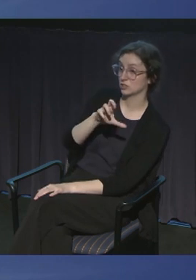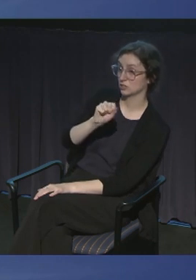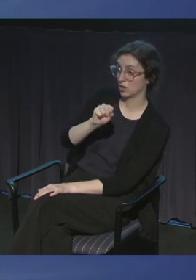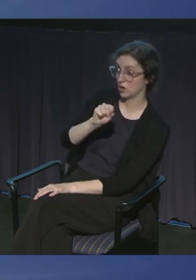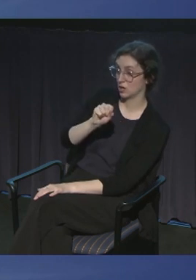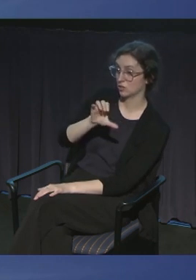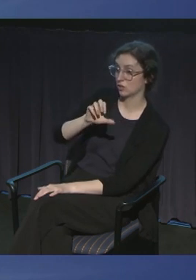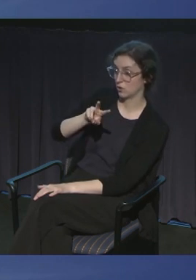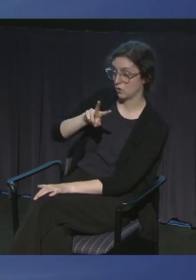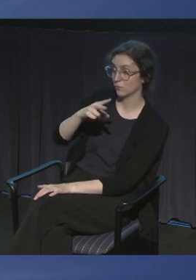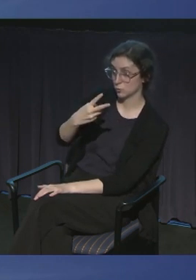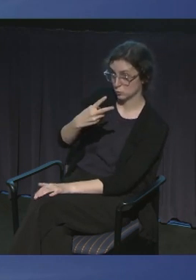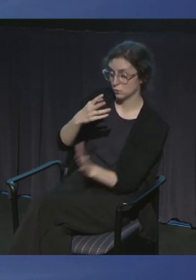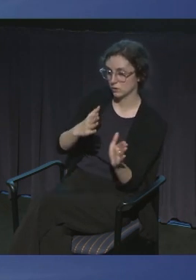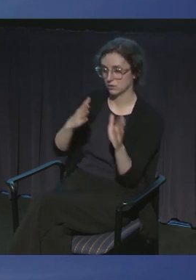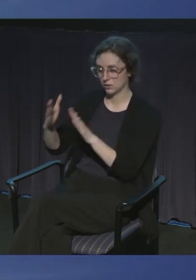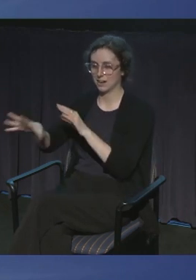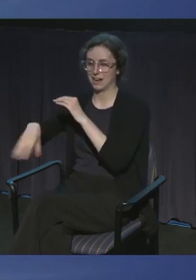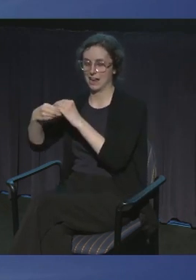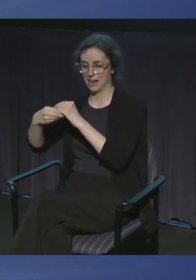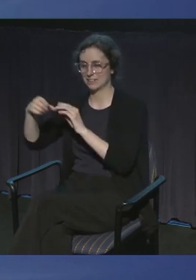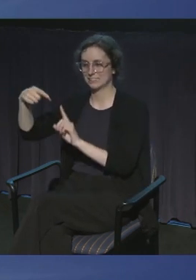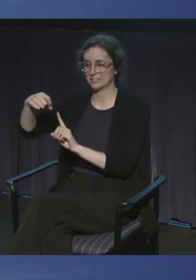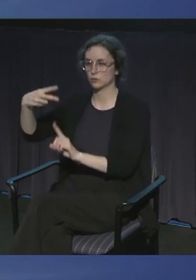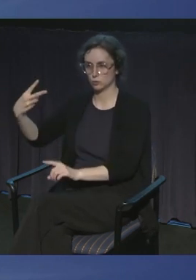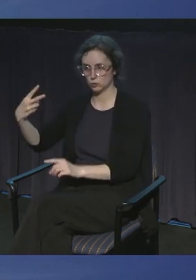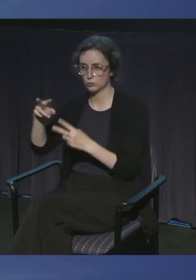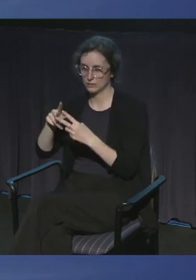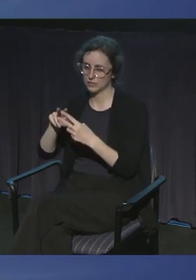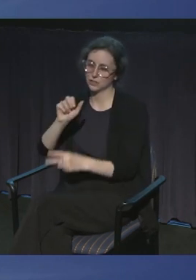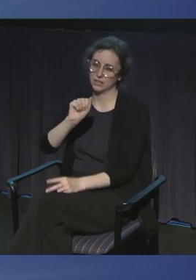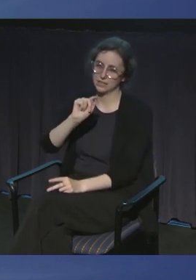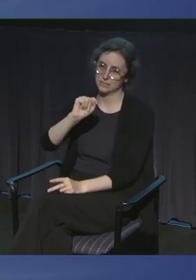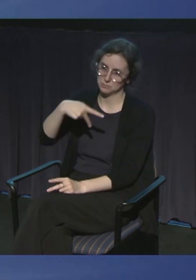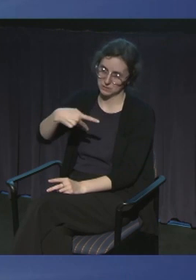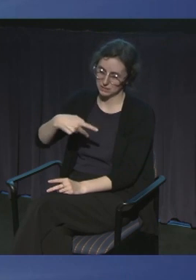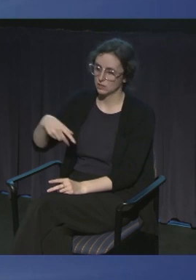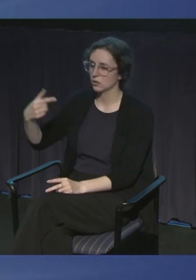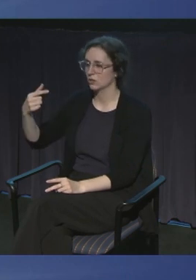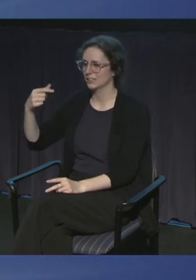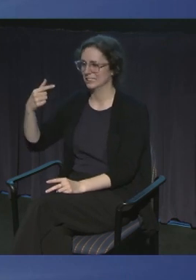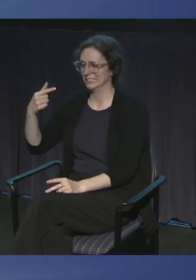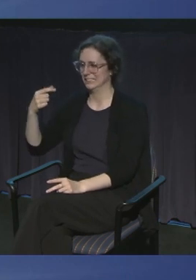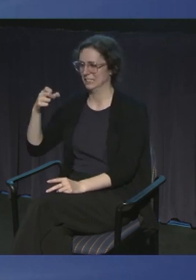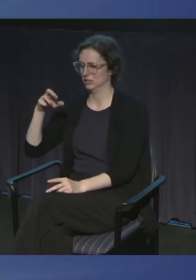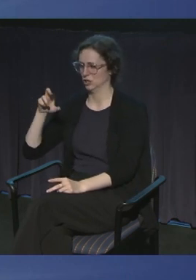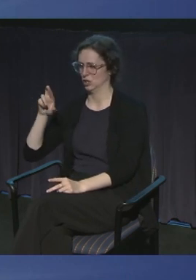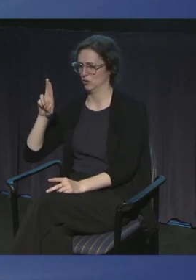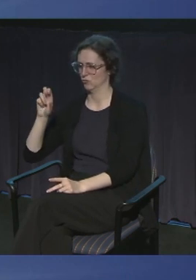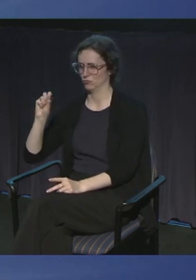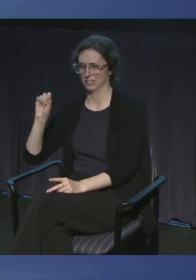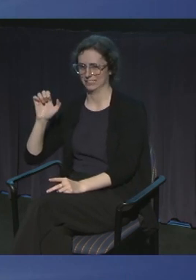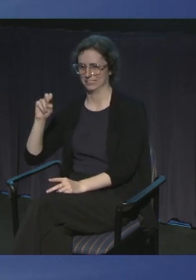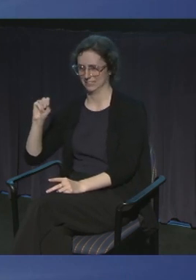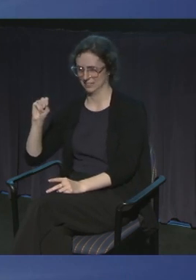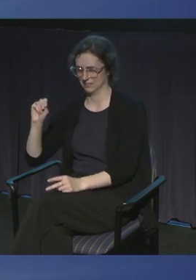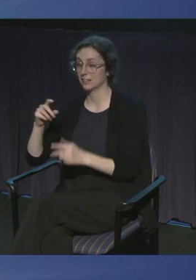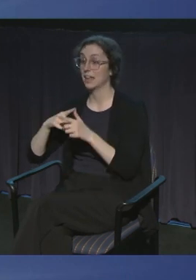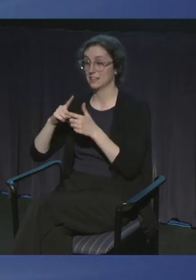IT IS BY ITSELF AND THEN WE ADDED SIGNAL TO ATP, AND FINALLY WE ARE GETTING IL-1